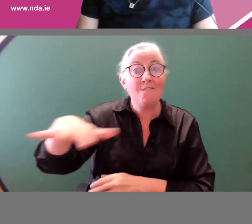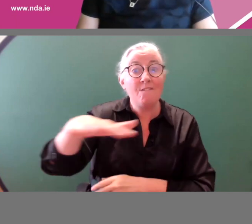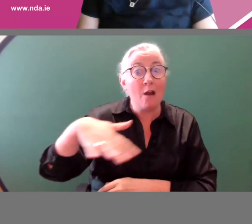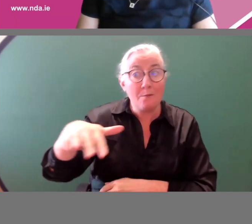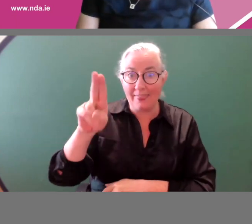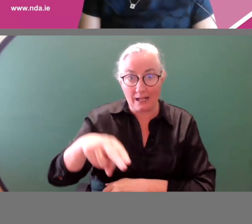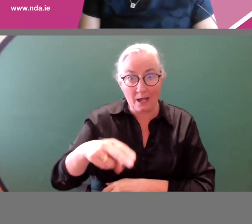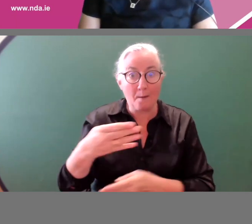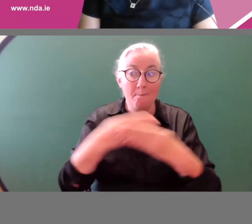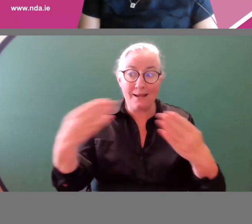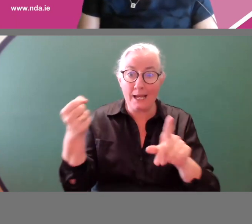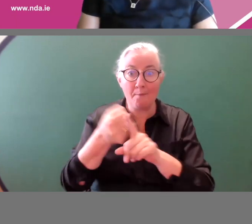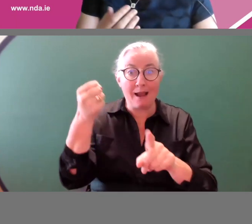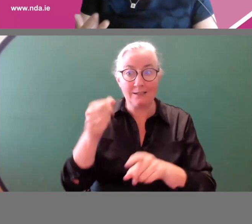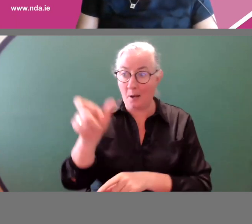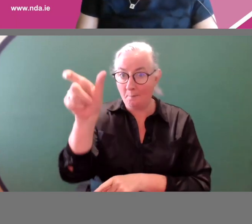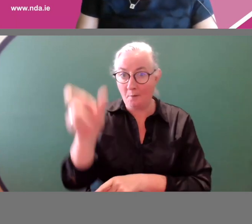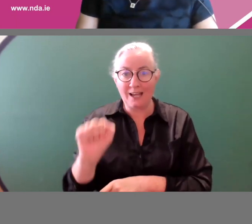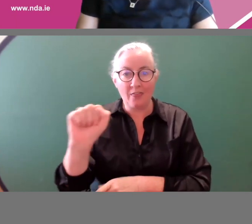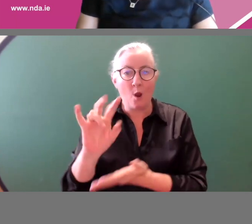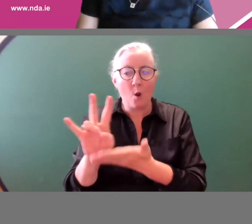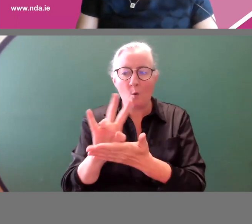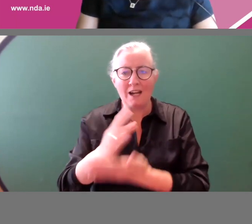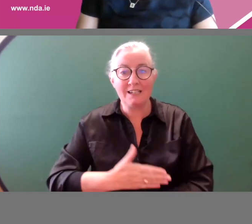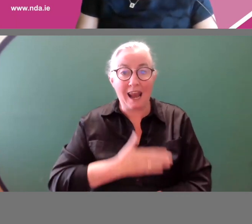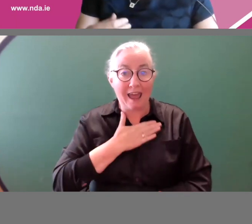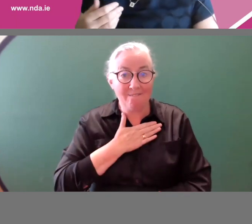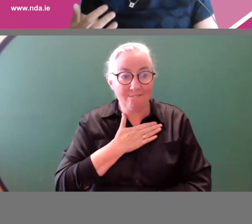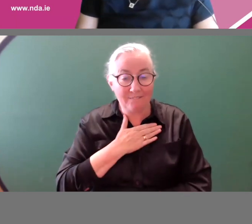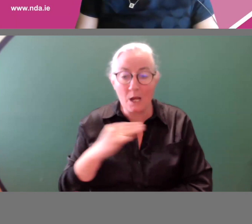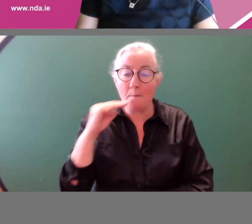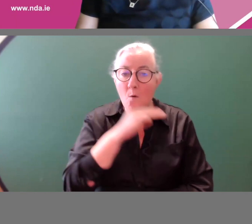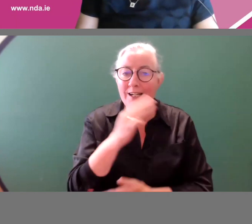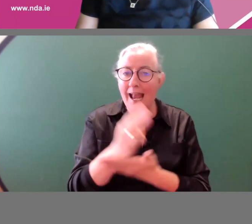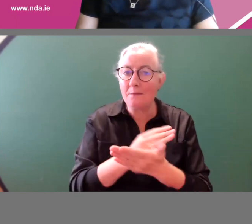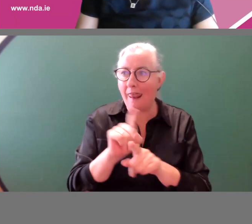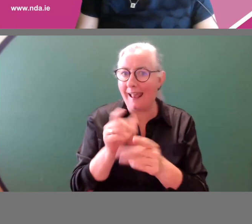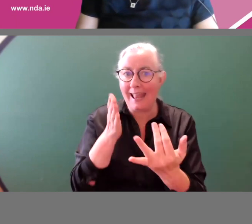on people's quality of life. Including extremely important aspects such as access to education,